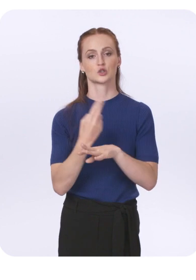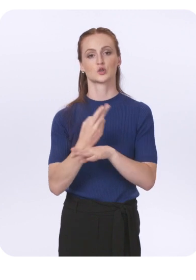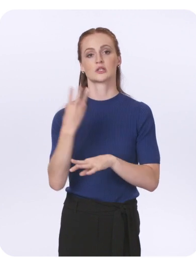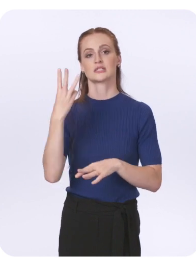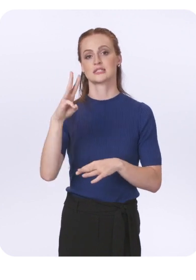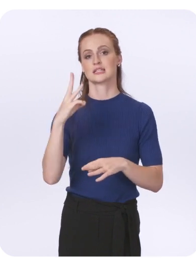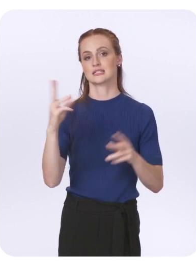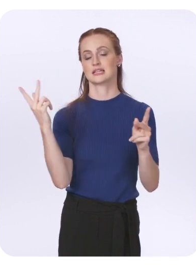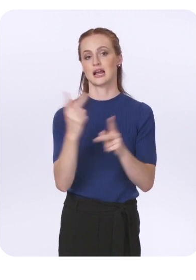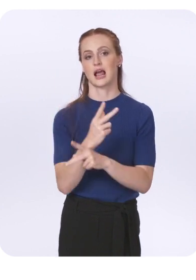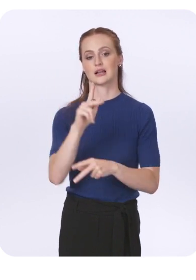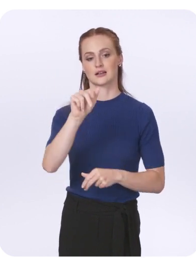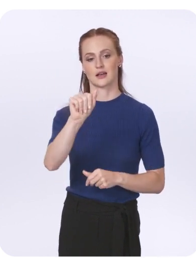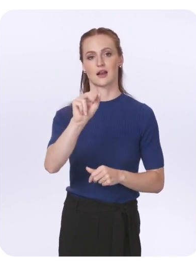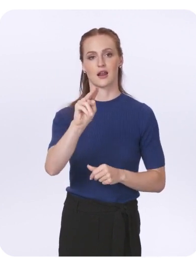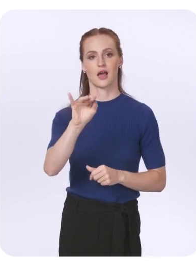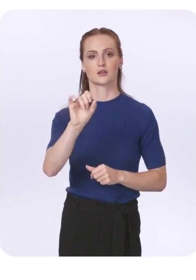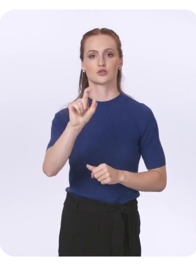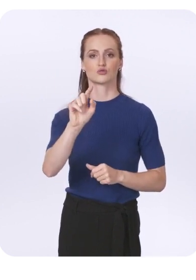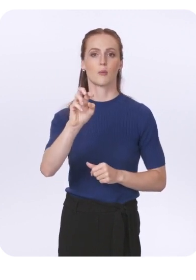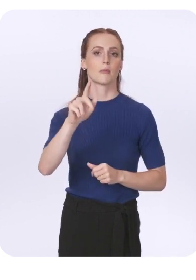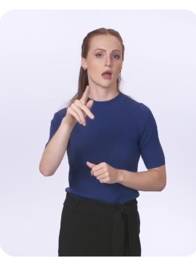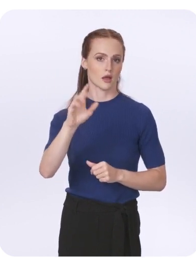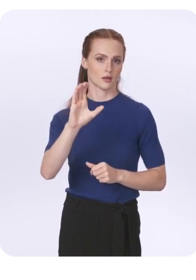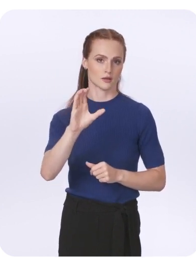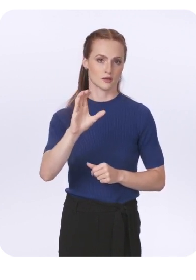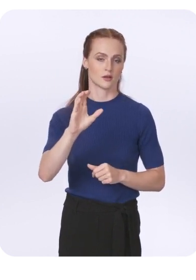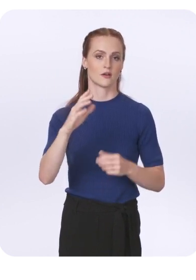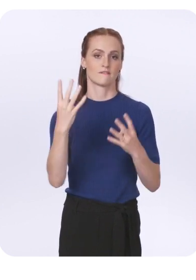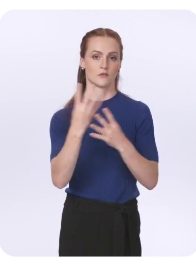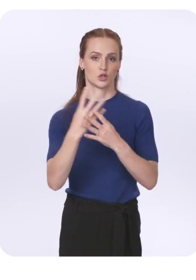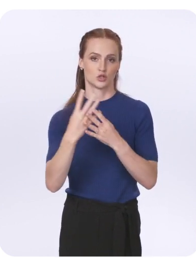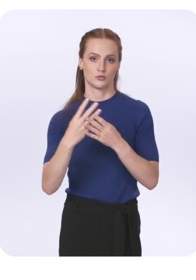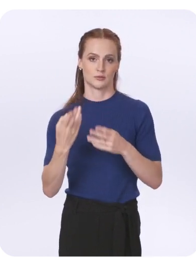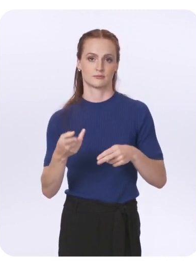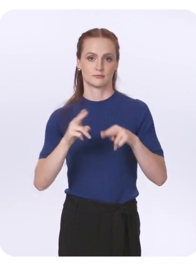And use 16x anisotropic filtering to boost their texture quality.